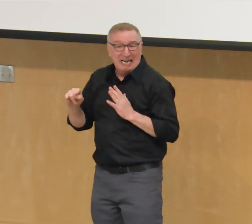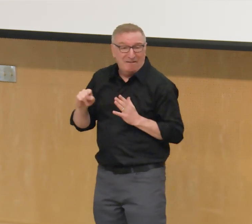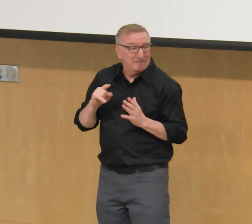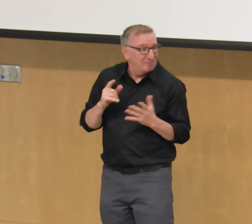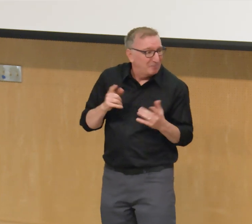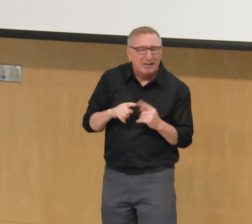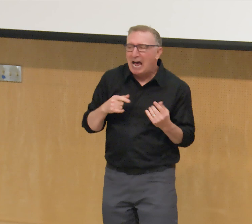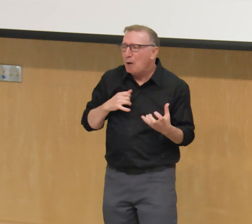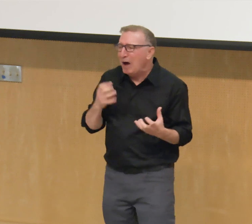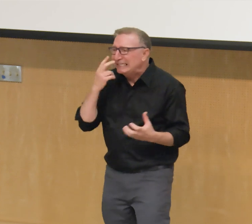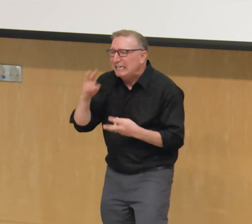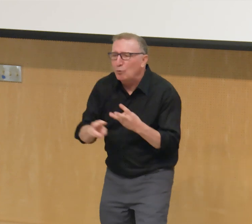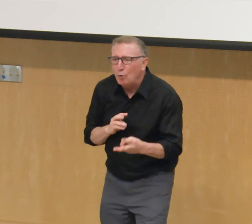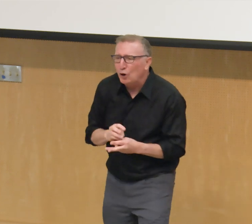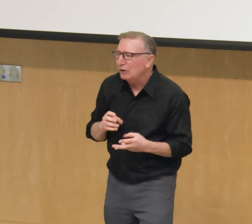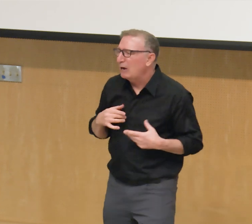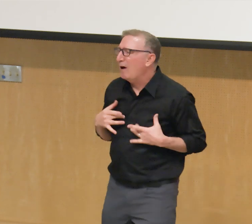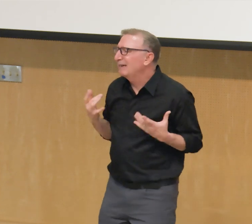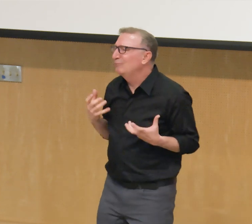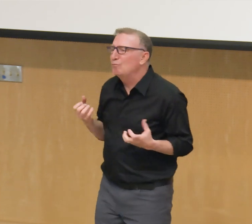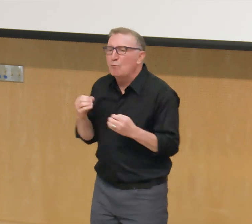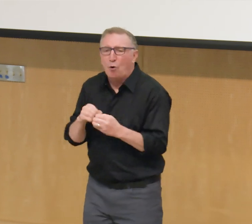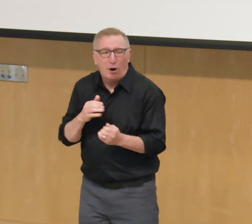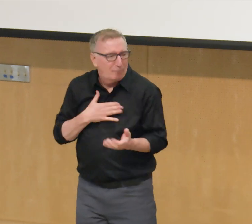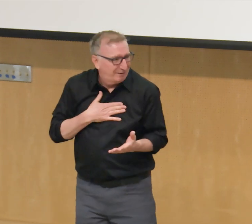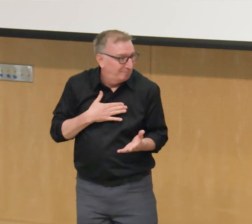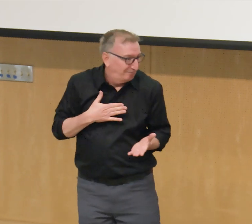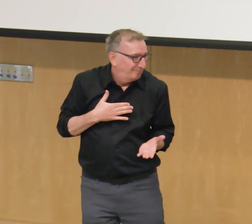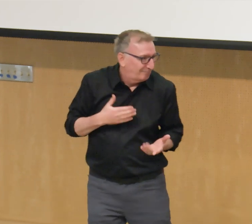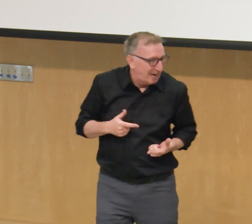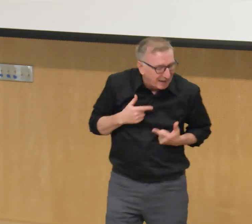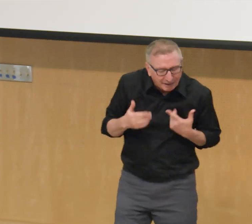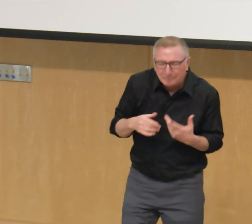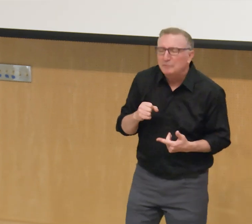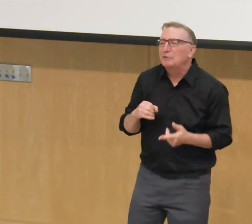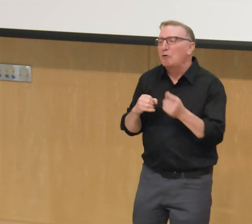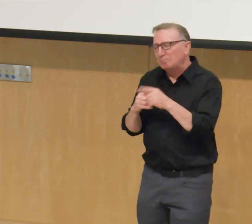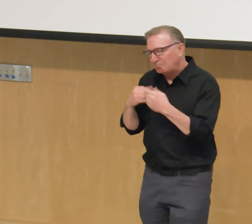Of course, there were some here at RIT, but out in the world? I wanted something more.